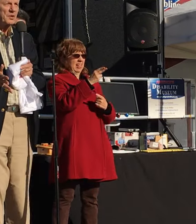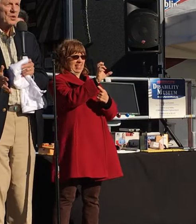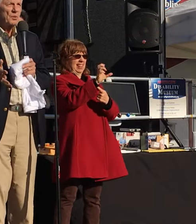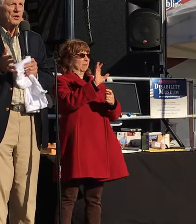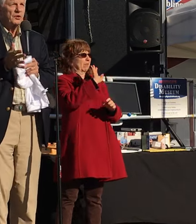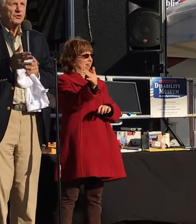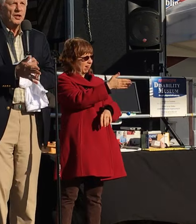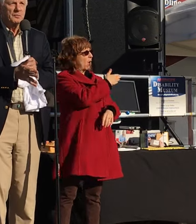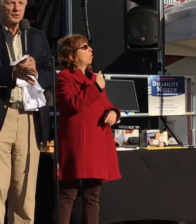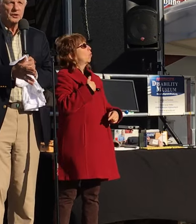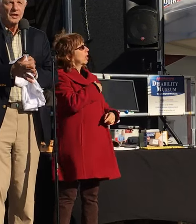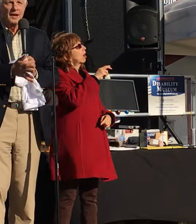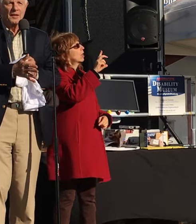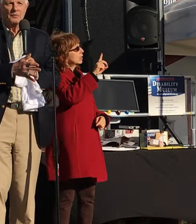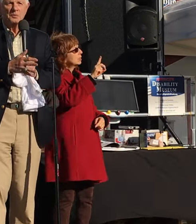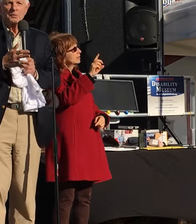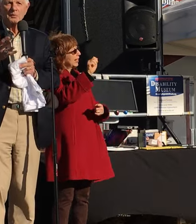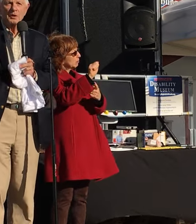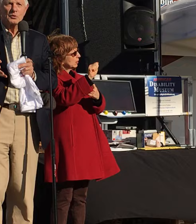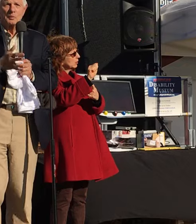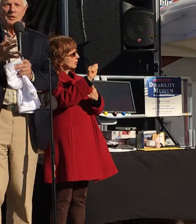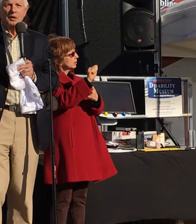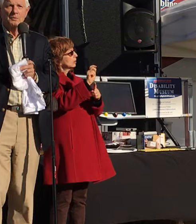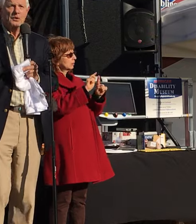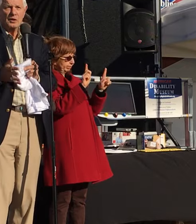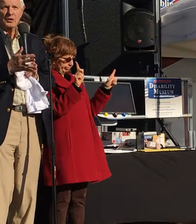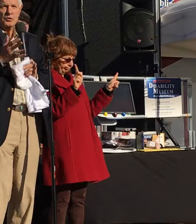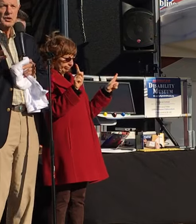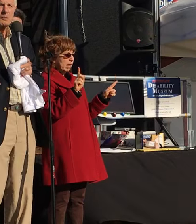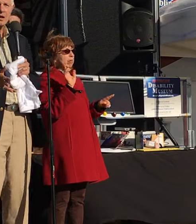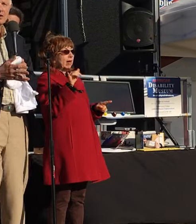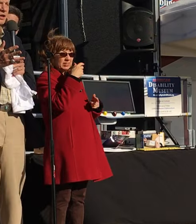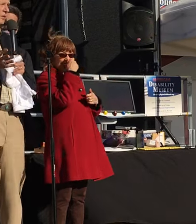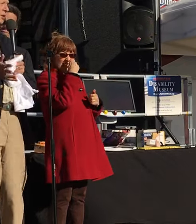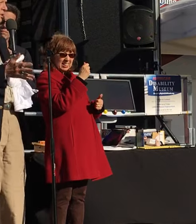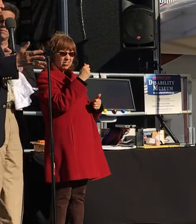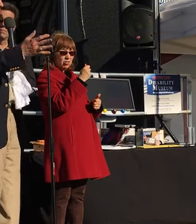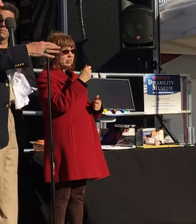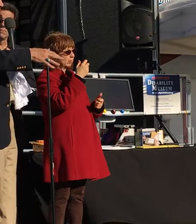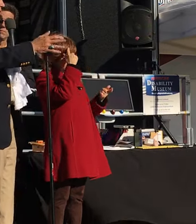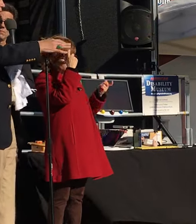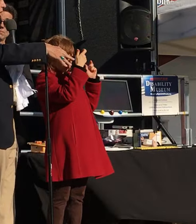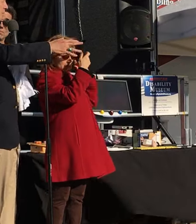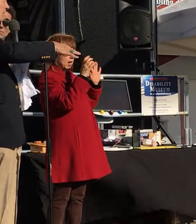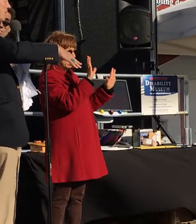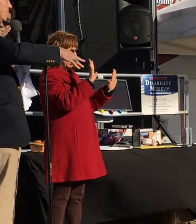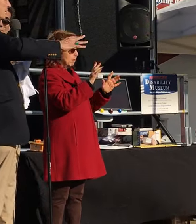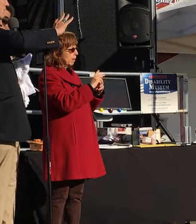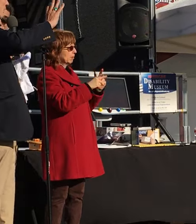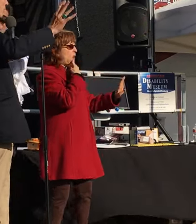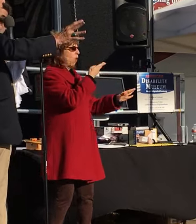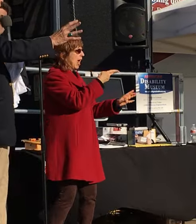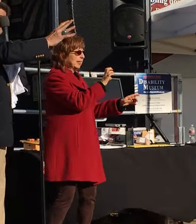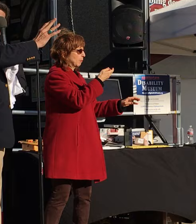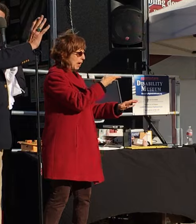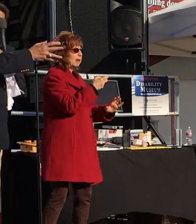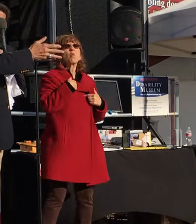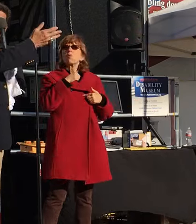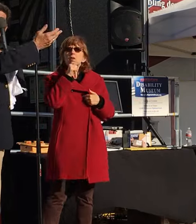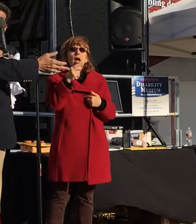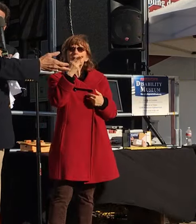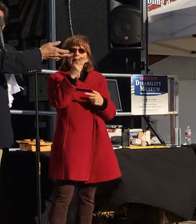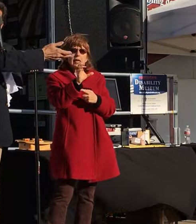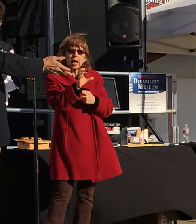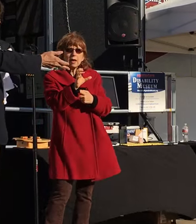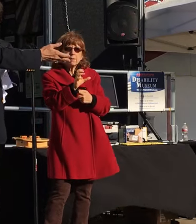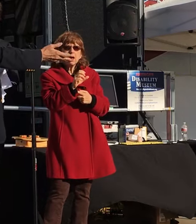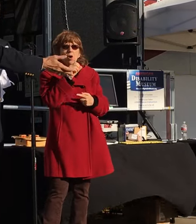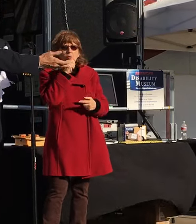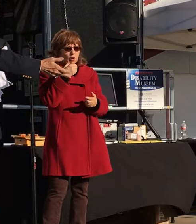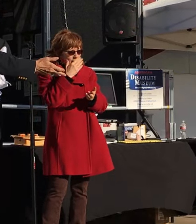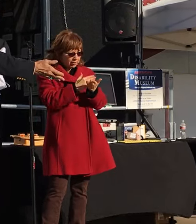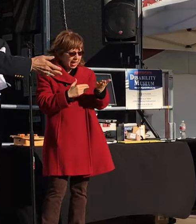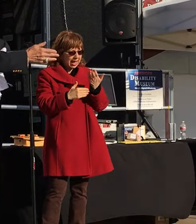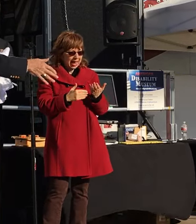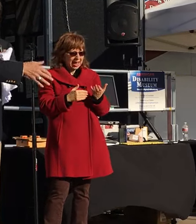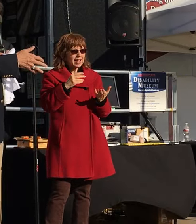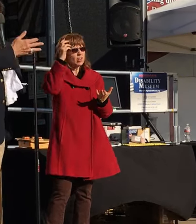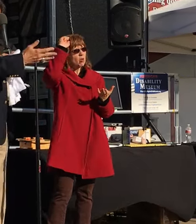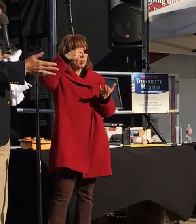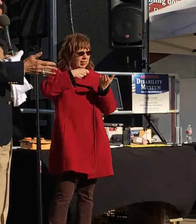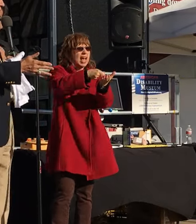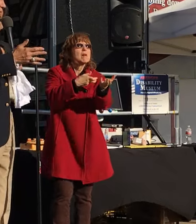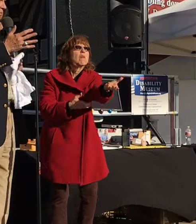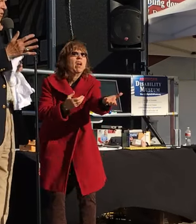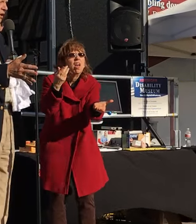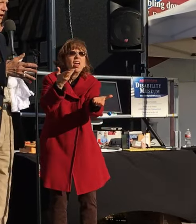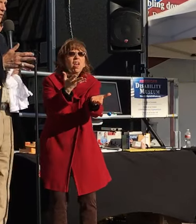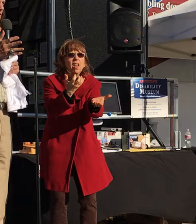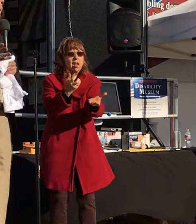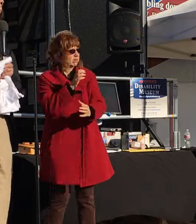to see me and they said we want to live independently We are not handicapped we are disabled We